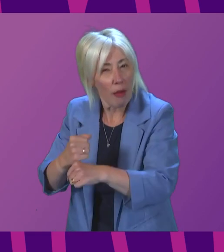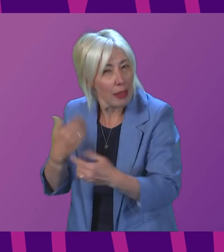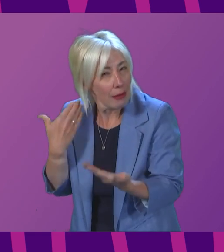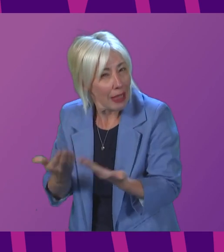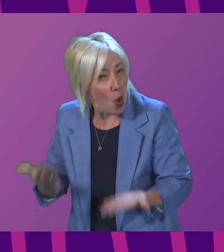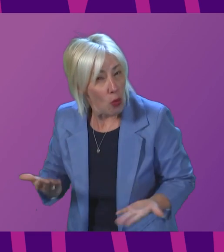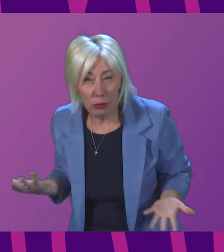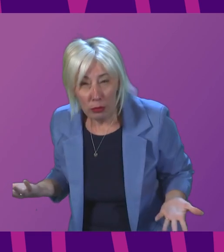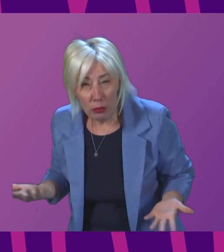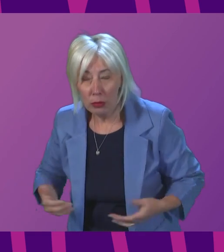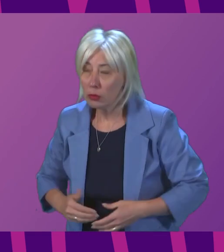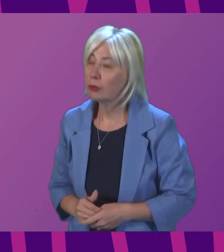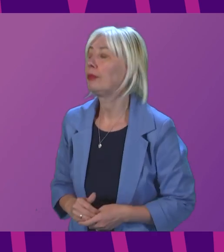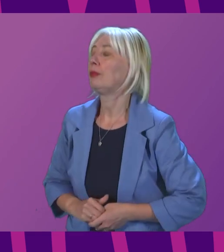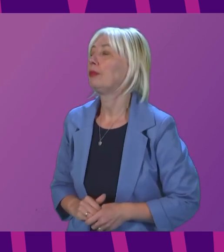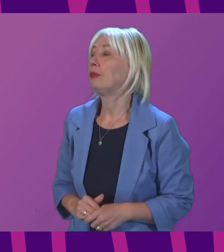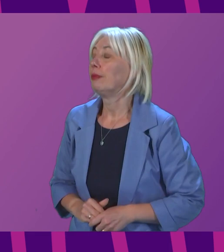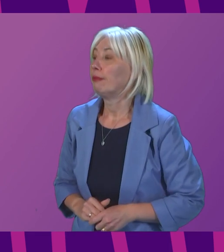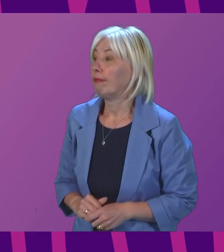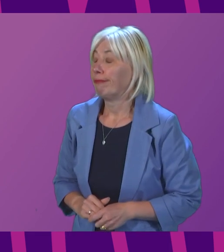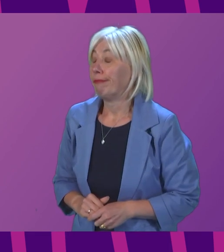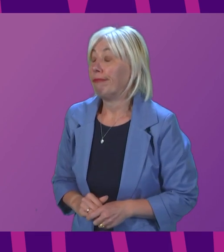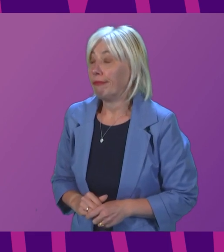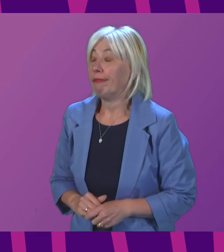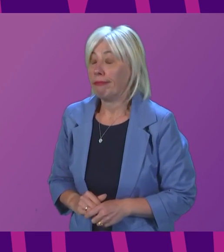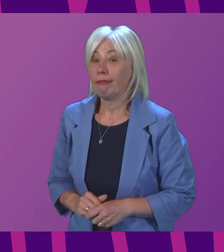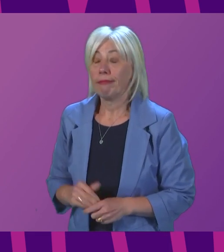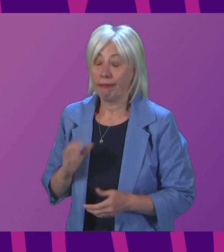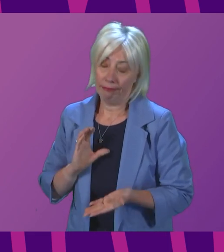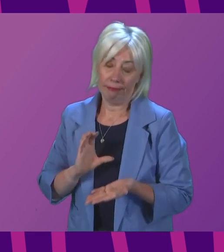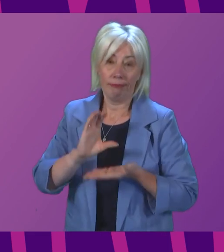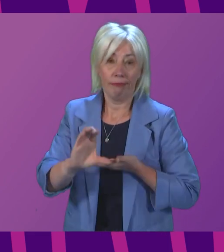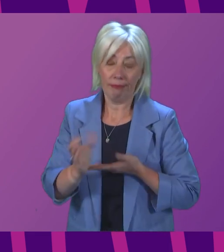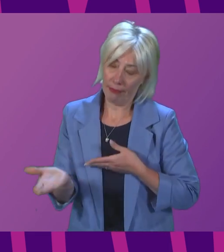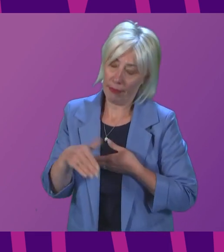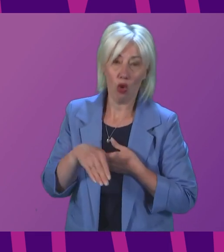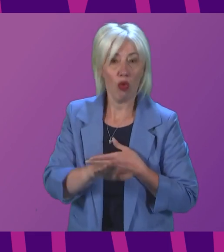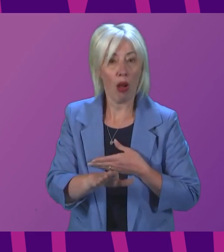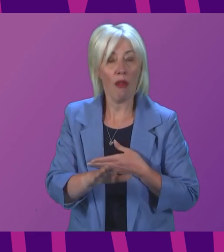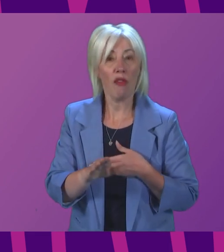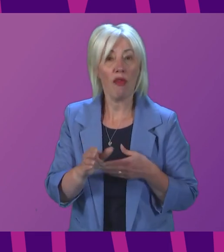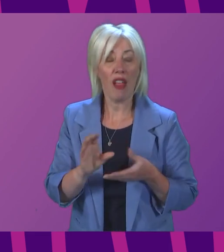We are investing in a recovery fund, and we are investing more than £50 million to tackle